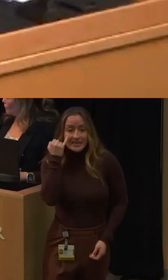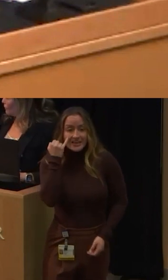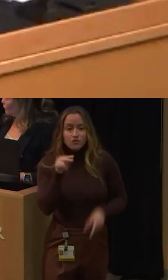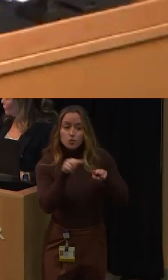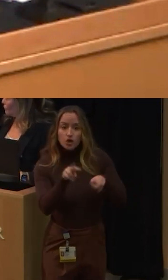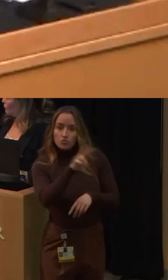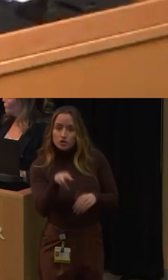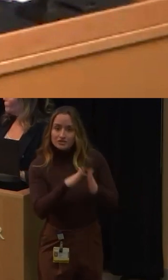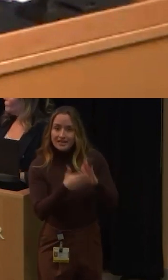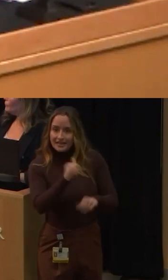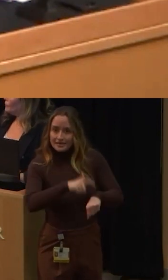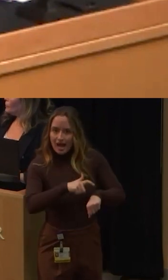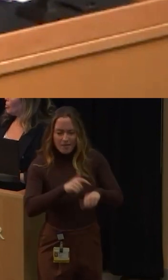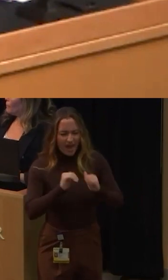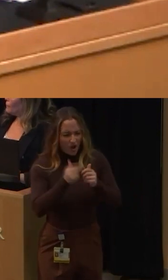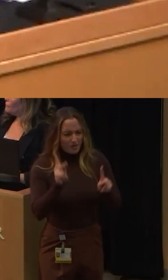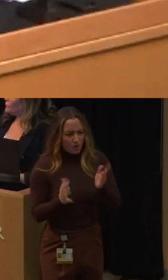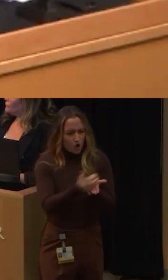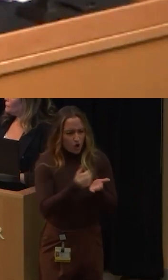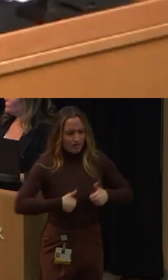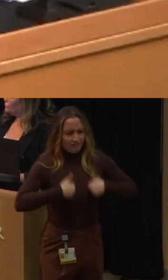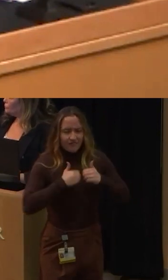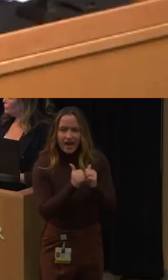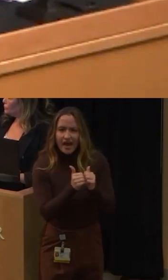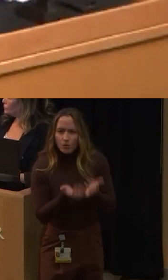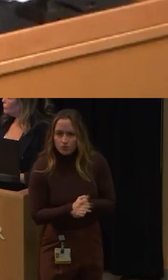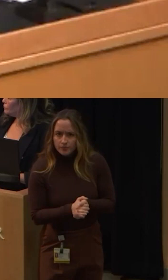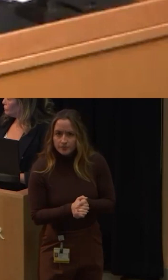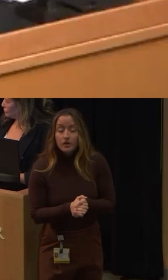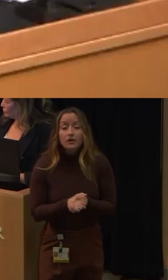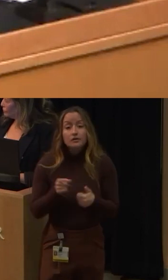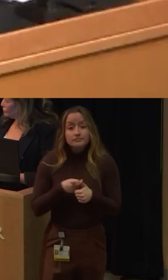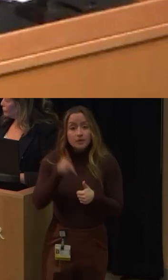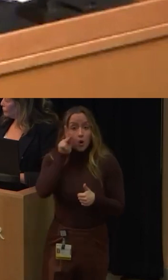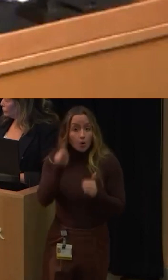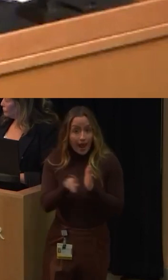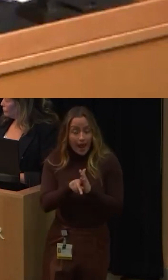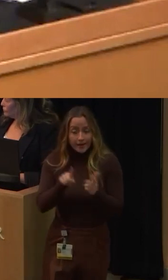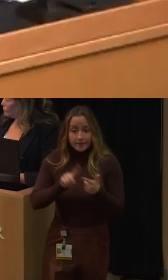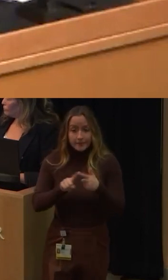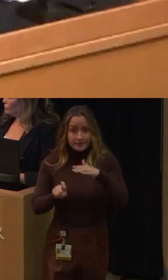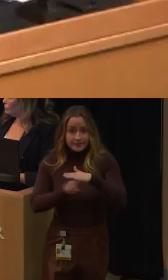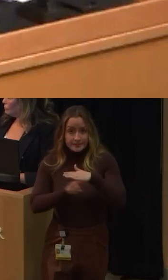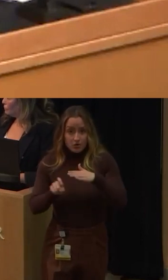"How are people earning their living?" The answer would've been Eastman Kodak, Xerox, Bausch + Lomb,